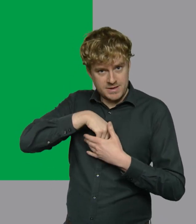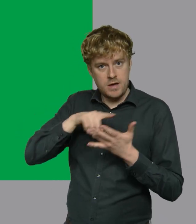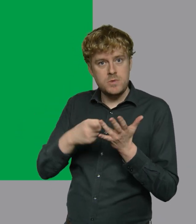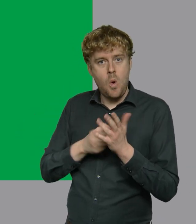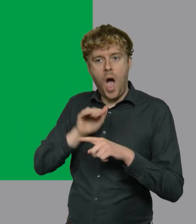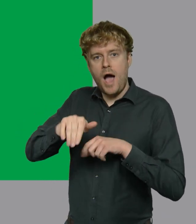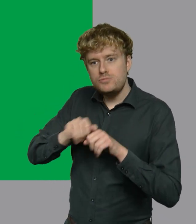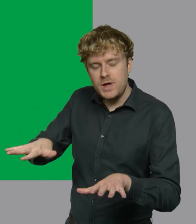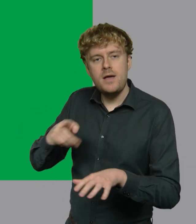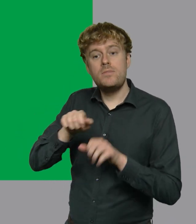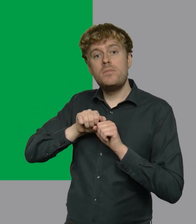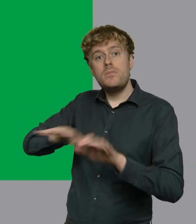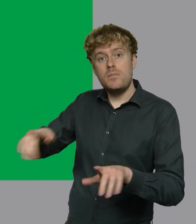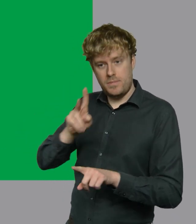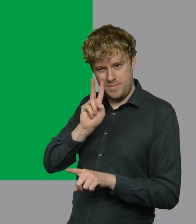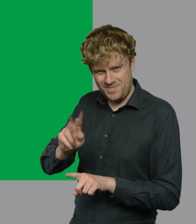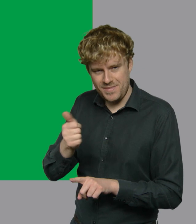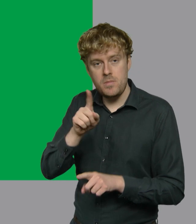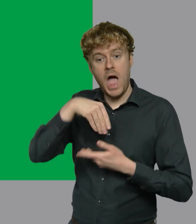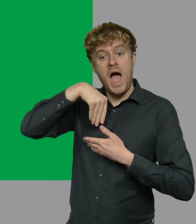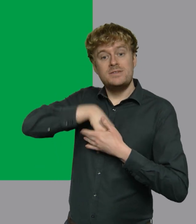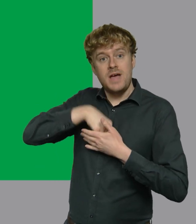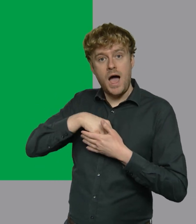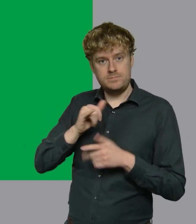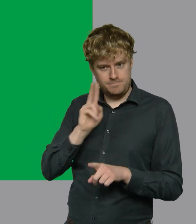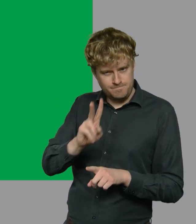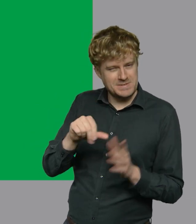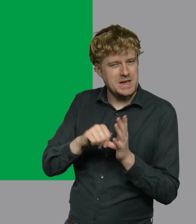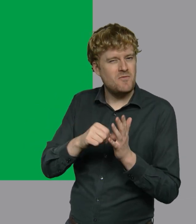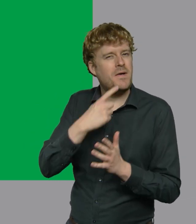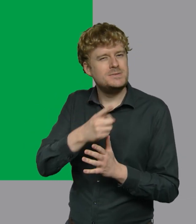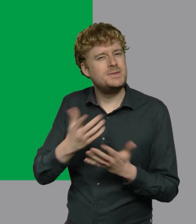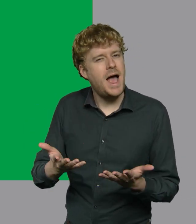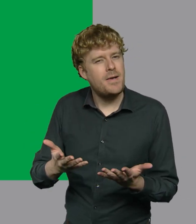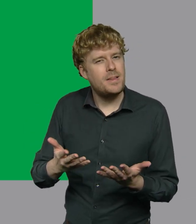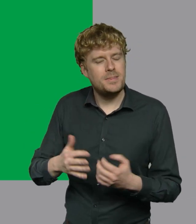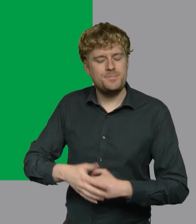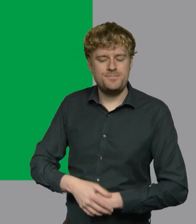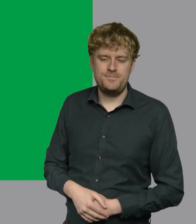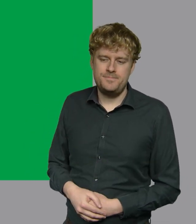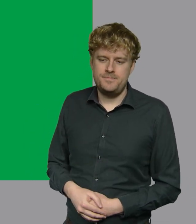It may not always be easy to spot that a casualty is bleeding if the injury is on the inside of their body.